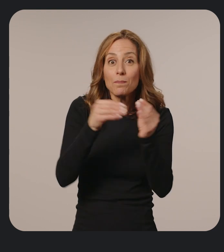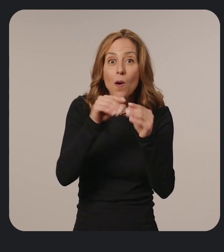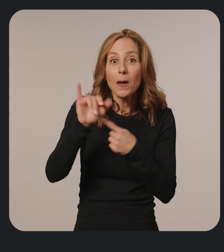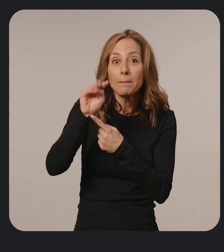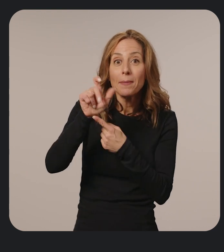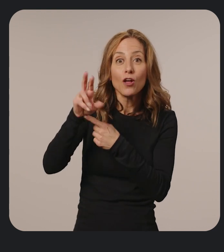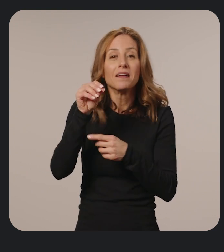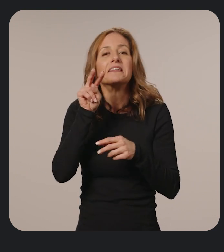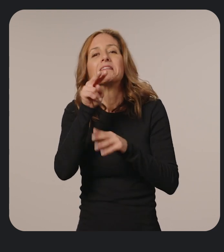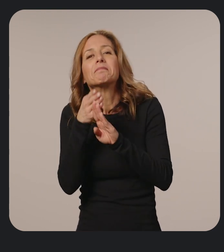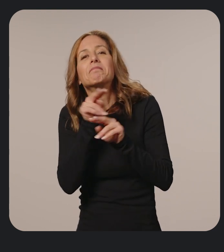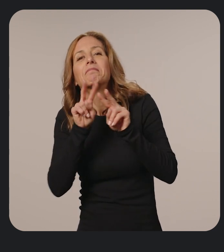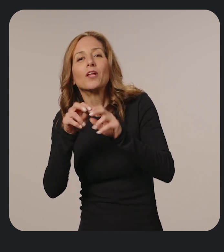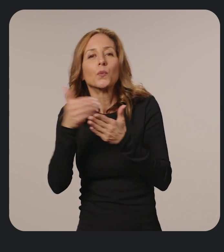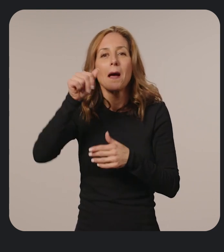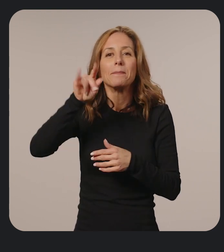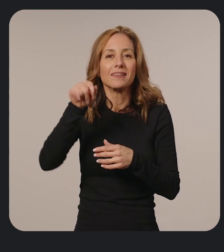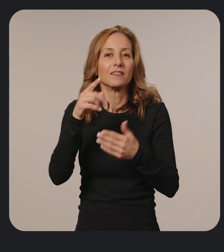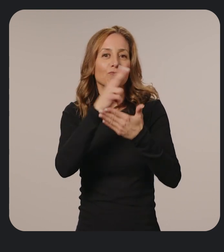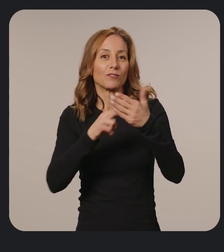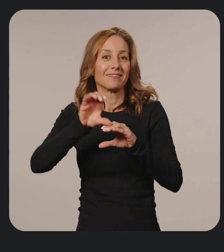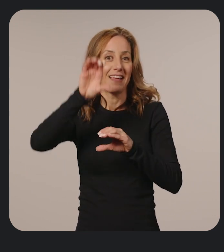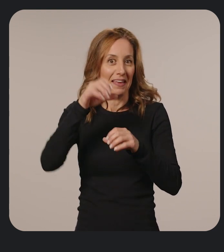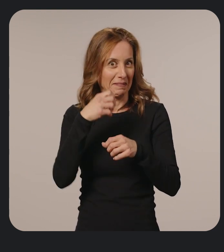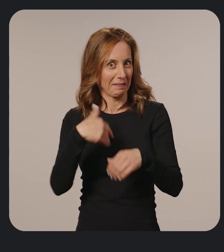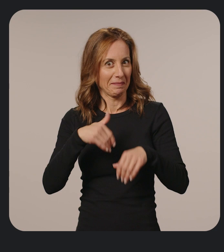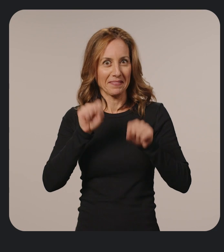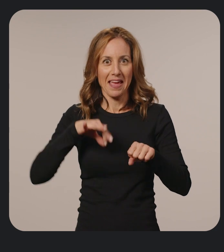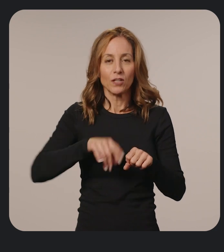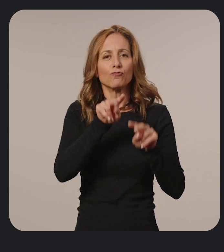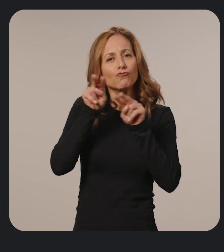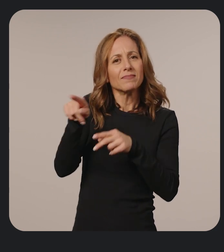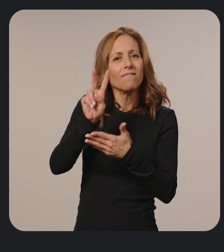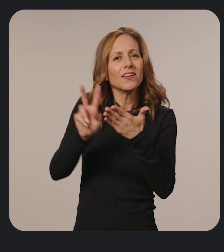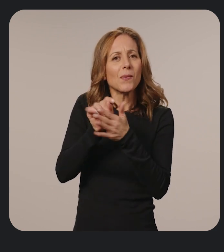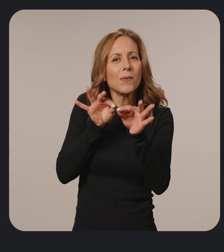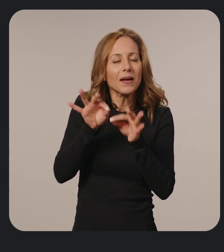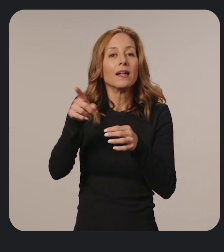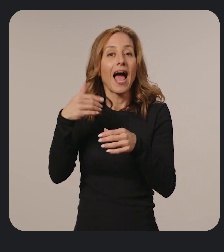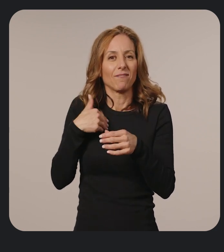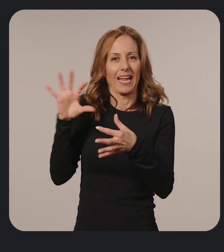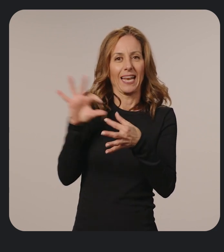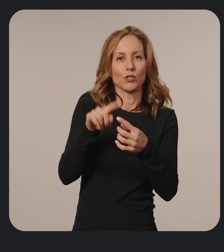If you'd like to learn more about Impeller and sneak a peek at some new APIs this new rendering stack has made possible, check the video description